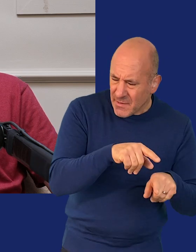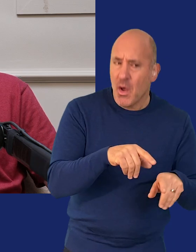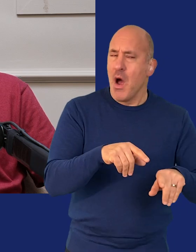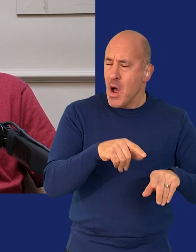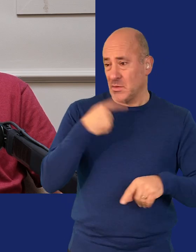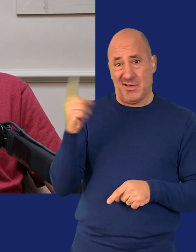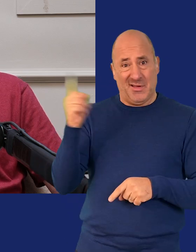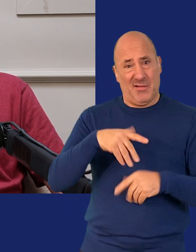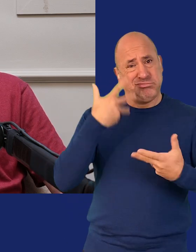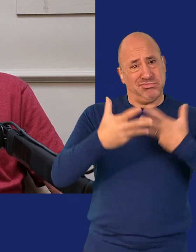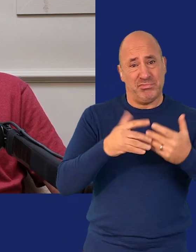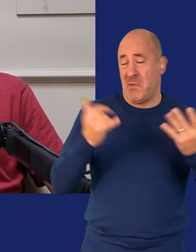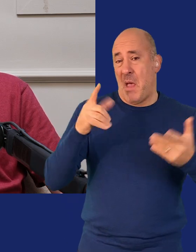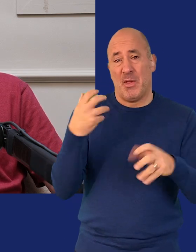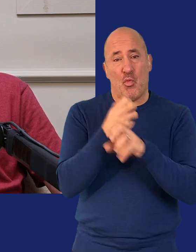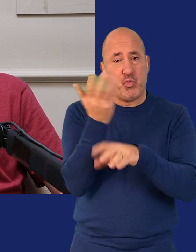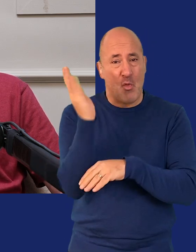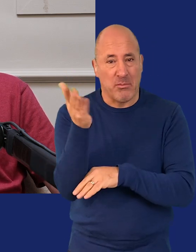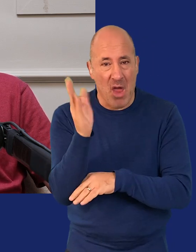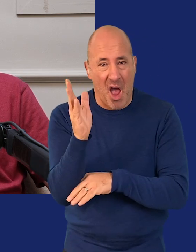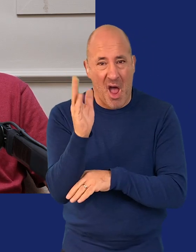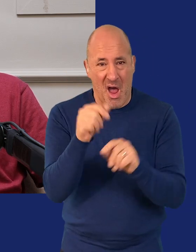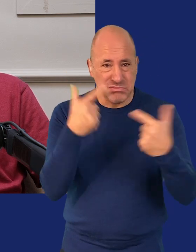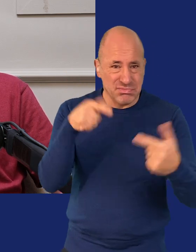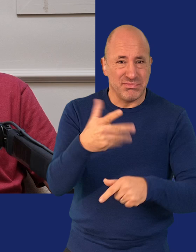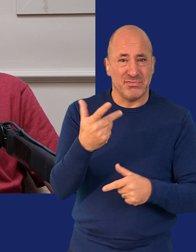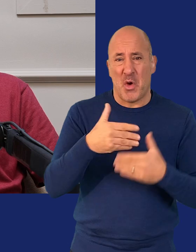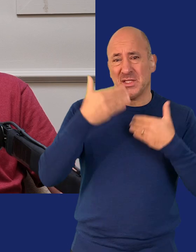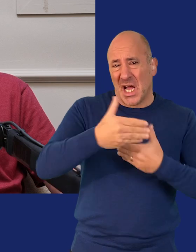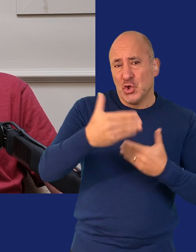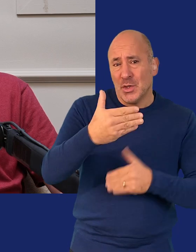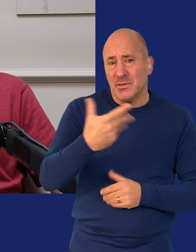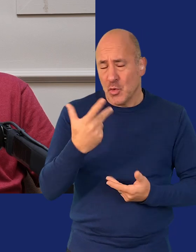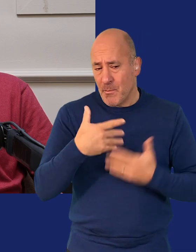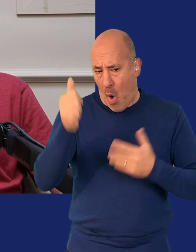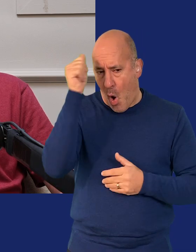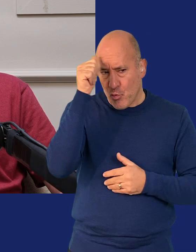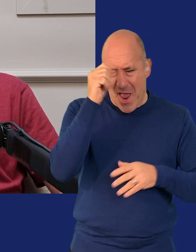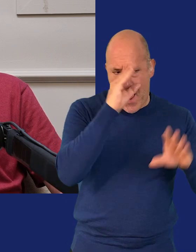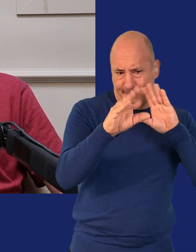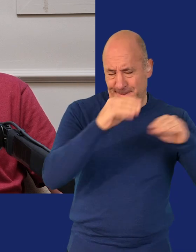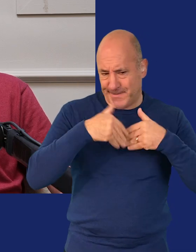come and do some, some webinars and some sessions within the organization to raise more awareness around it.